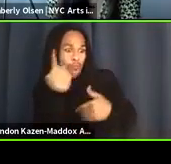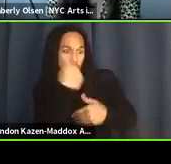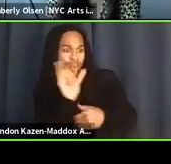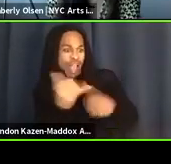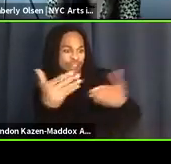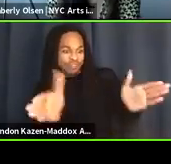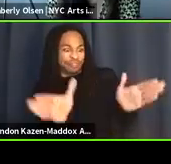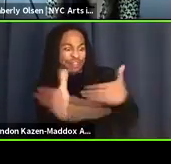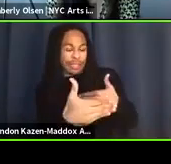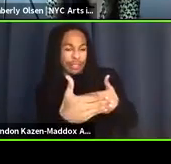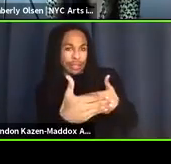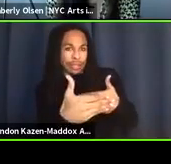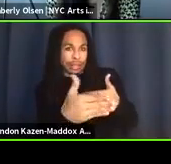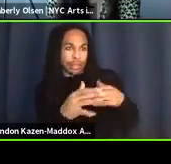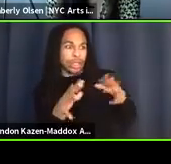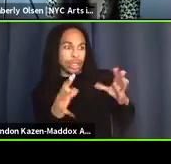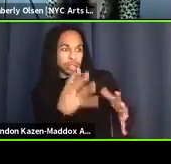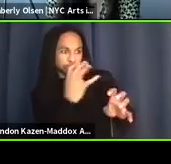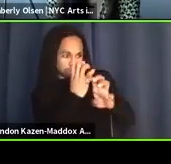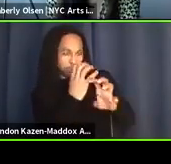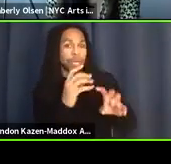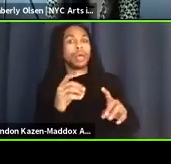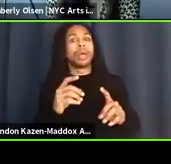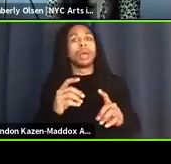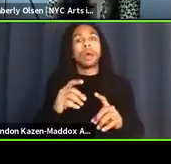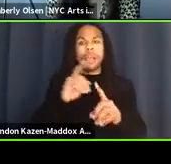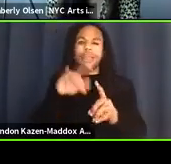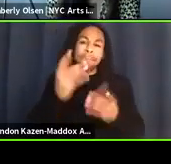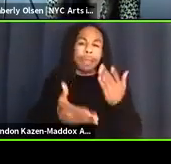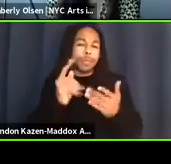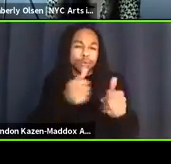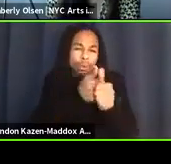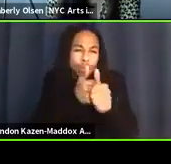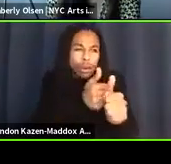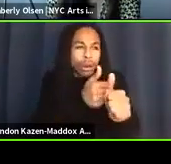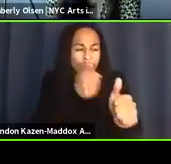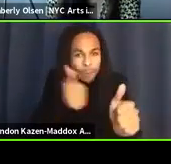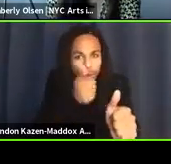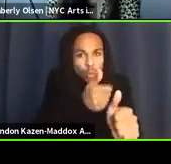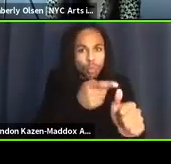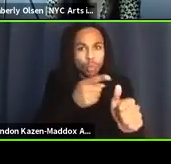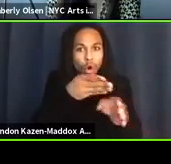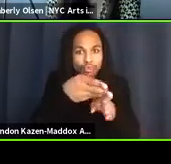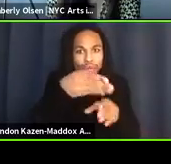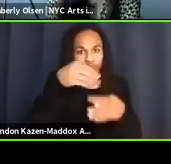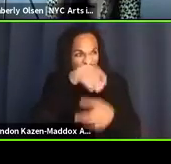families to join the projects if they are available.